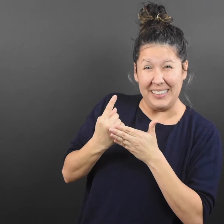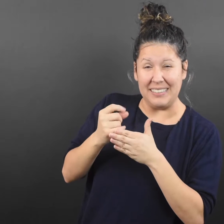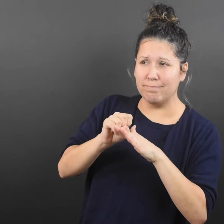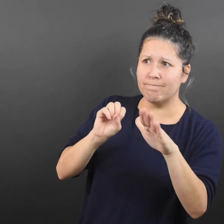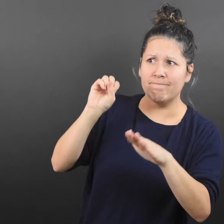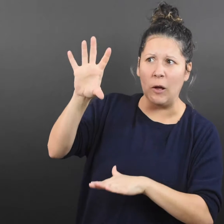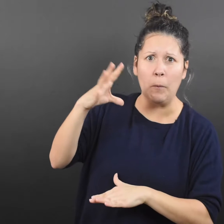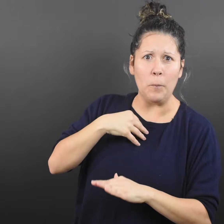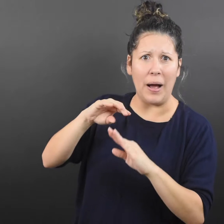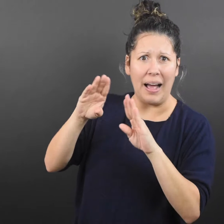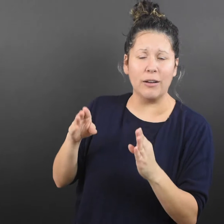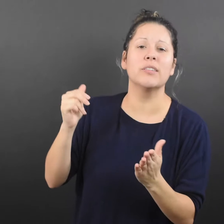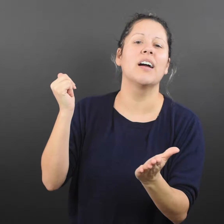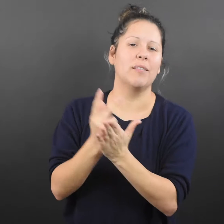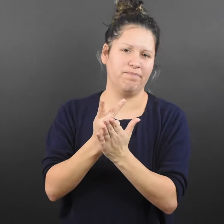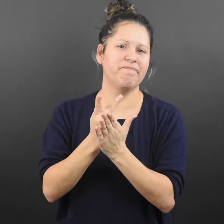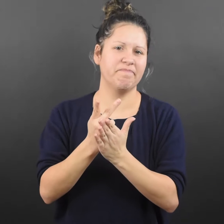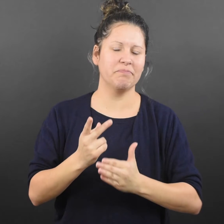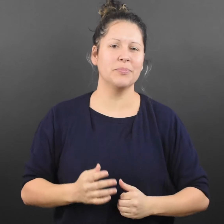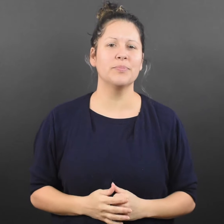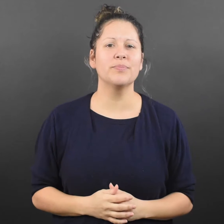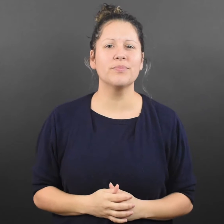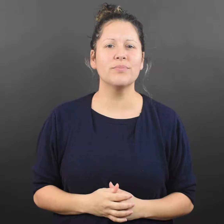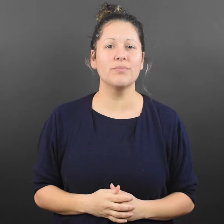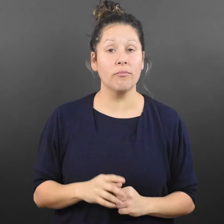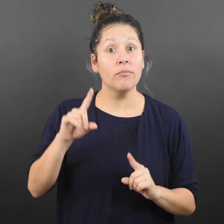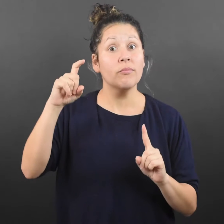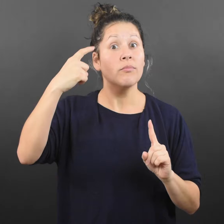House. “We are at a critical moment in our